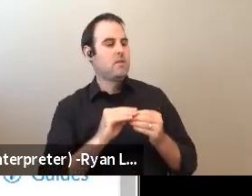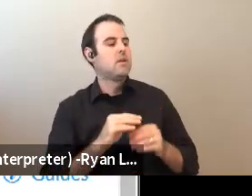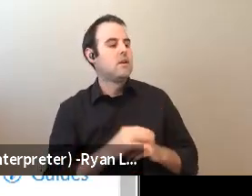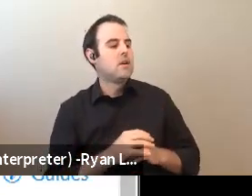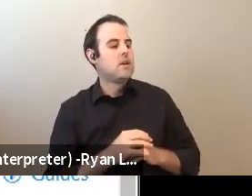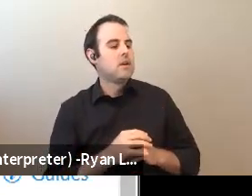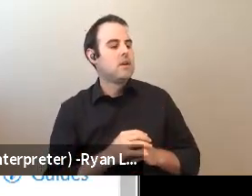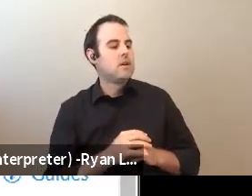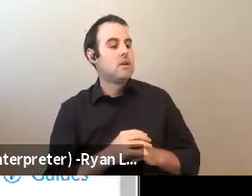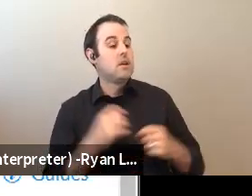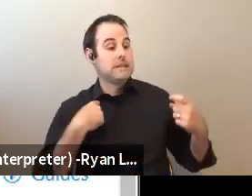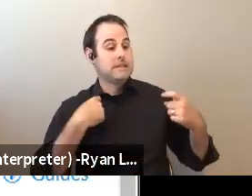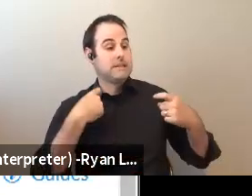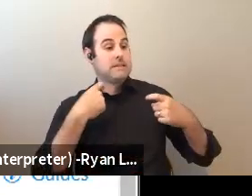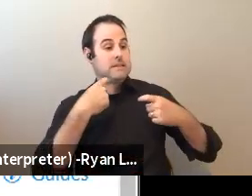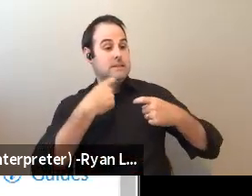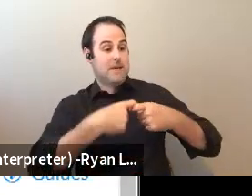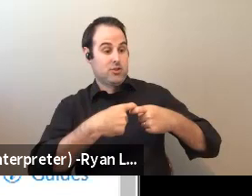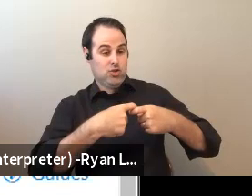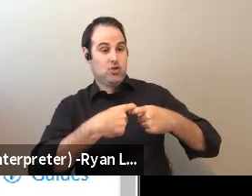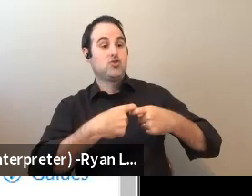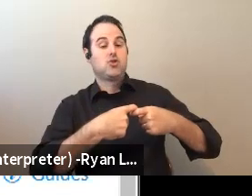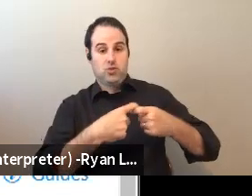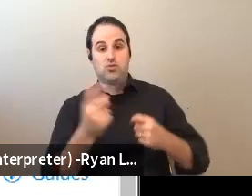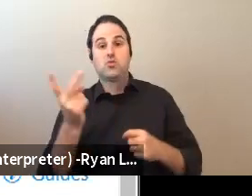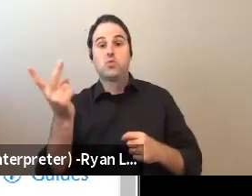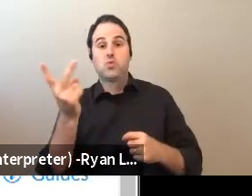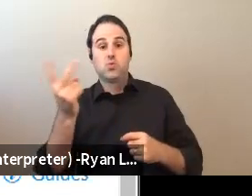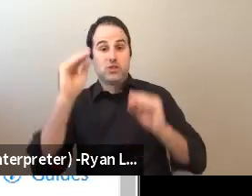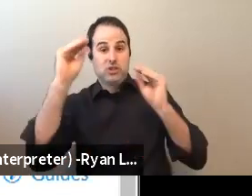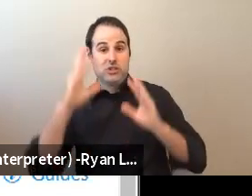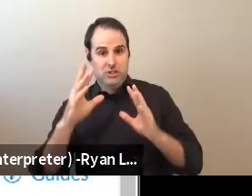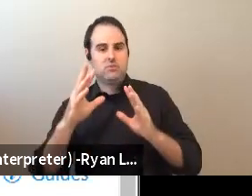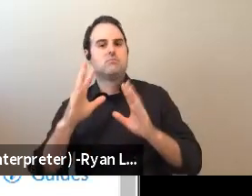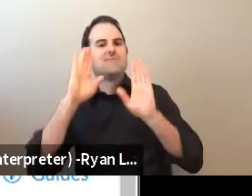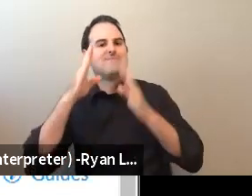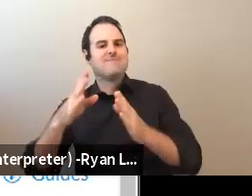Maria Coronel: Two instructors worked on a textbook for Spanish three. And so when it came to articulation.